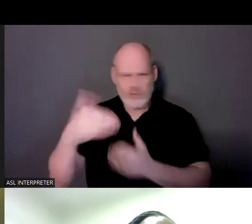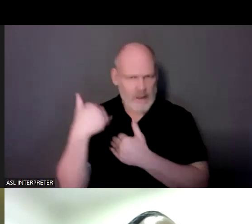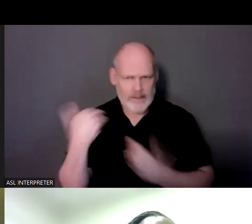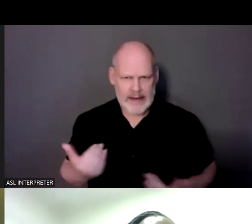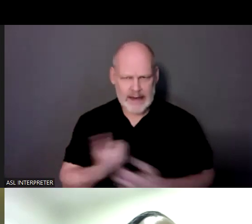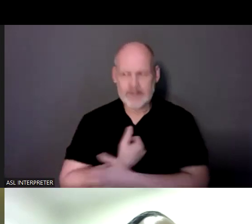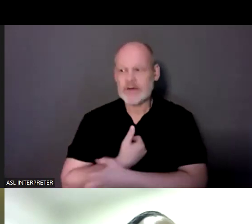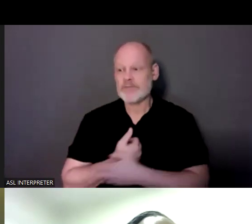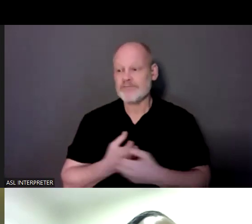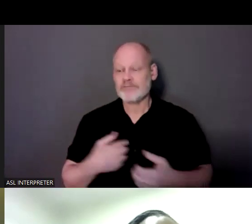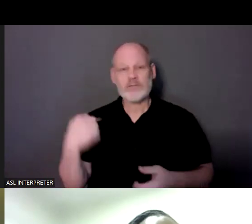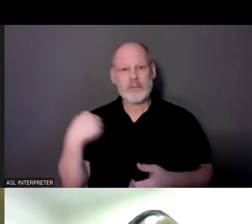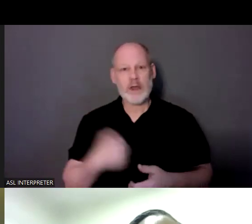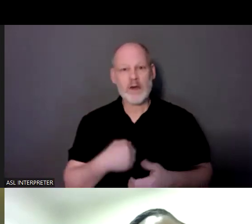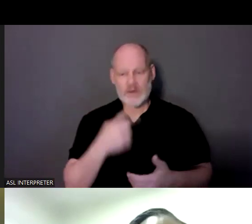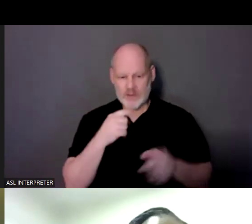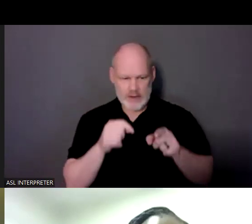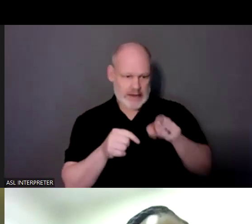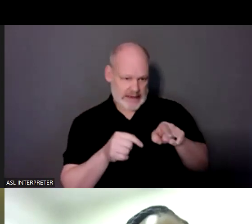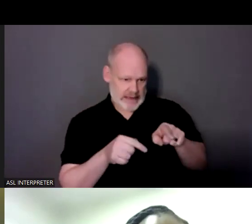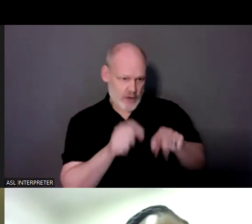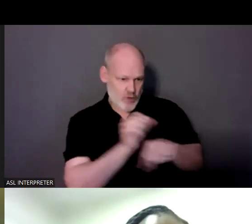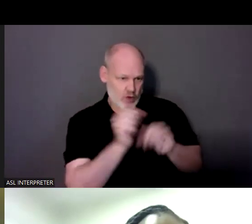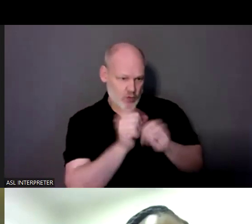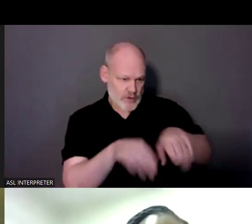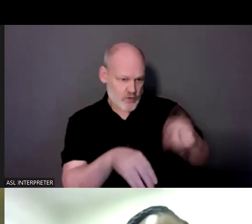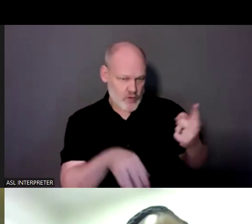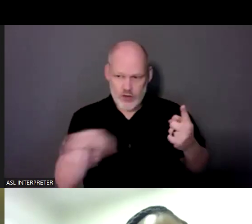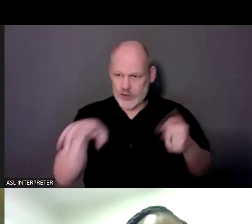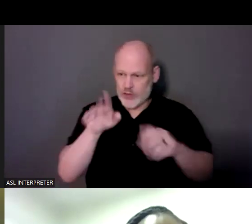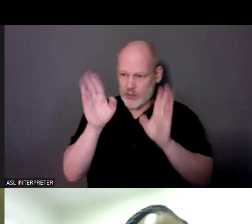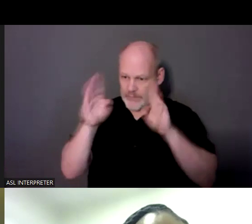group is going to be tackling that as well, and so really communicating that out to our